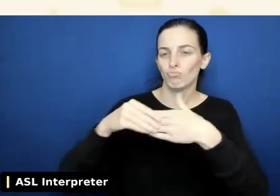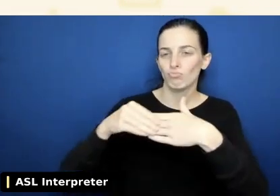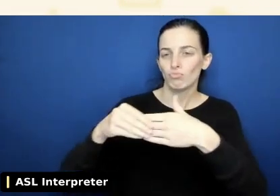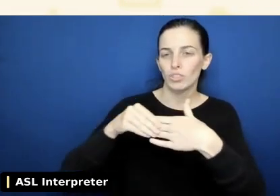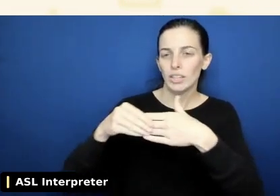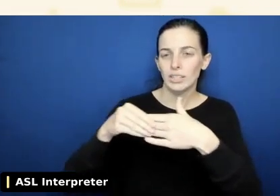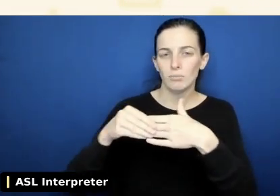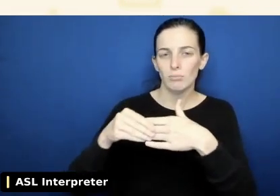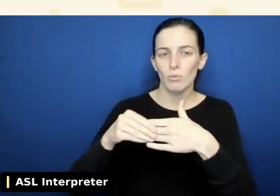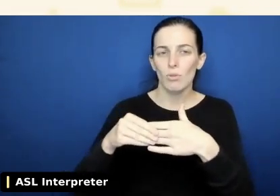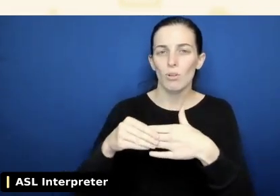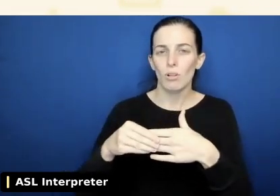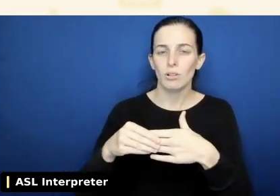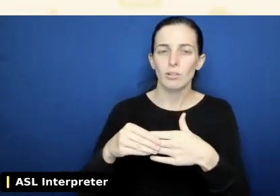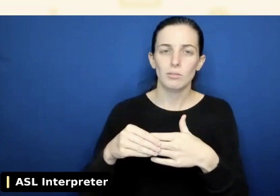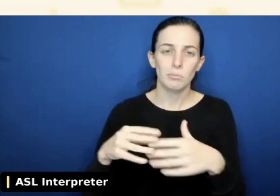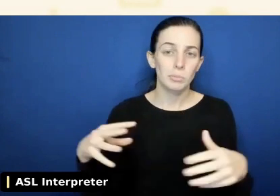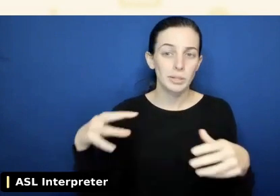like the WP Accessibility Day